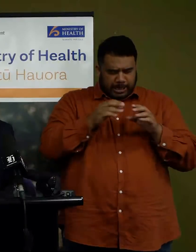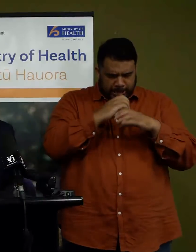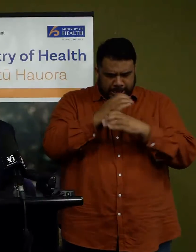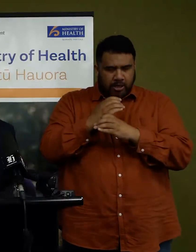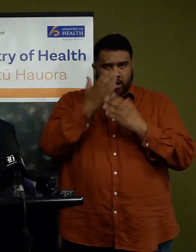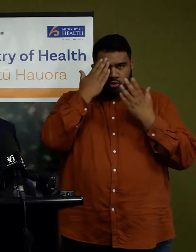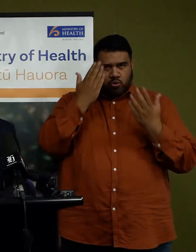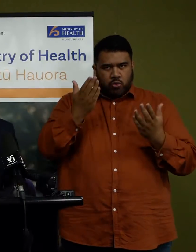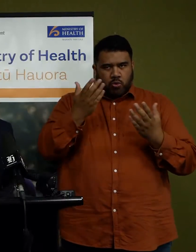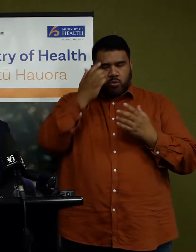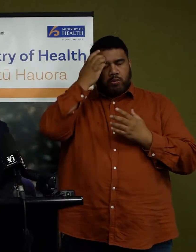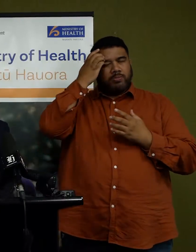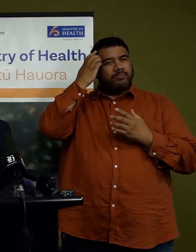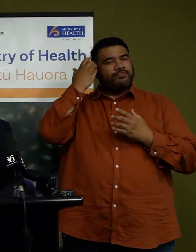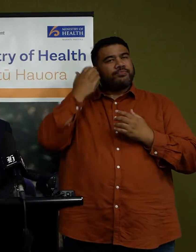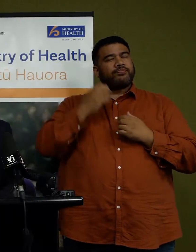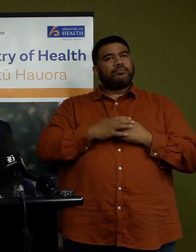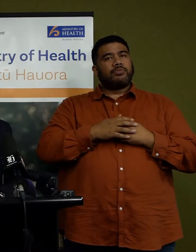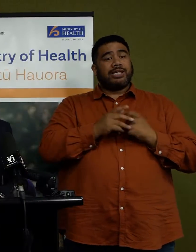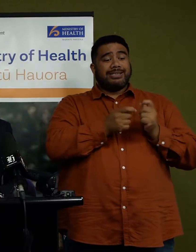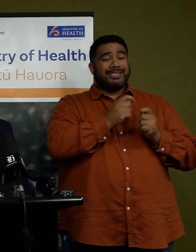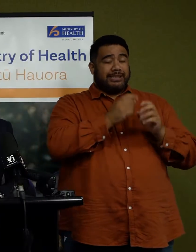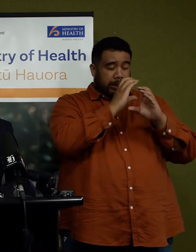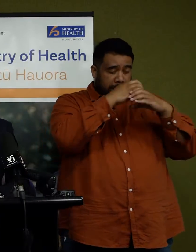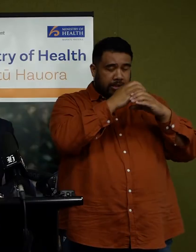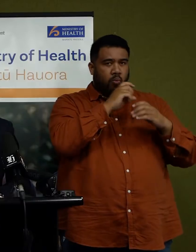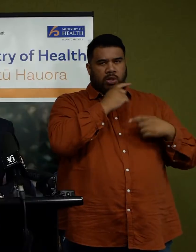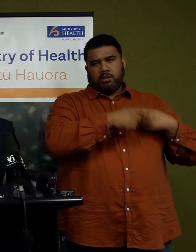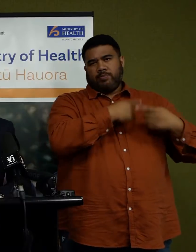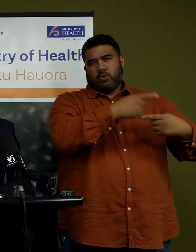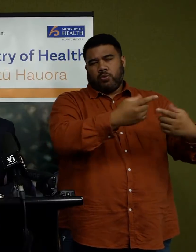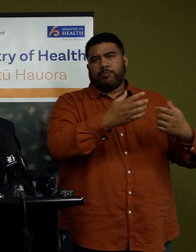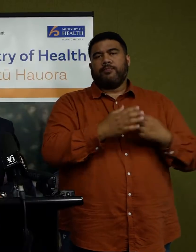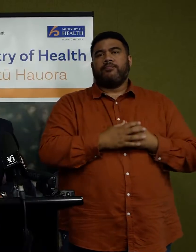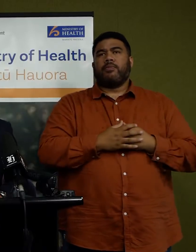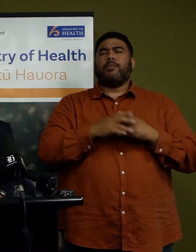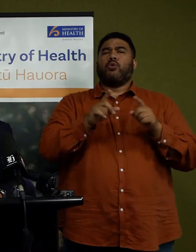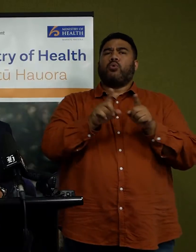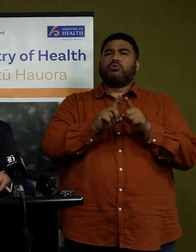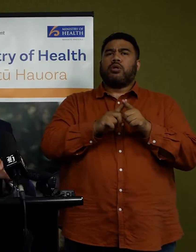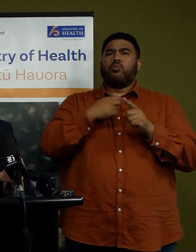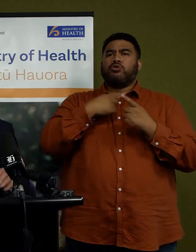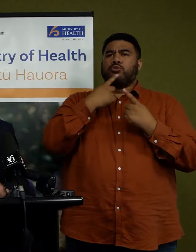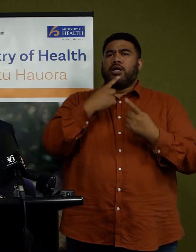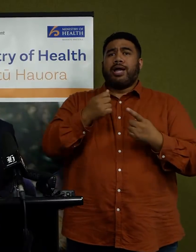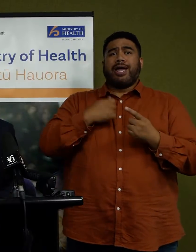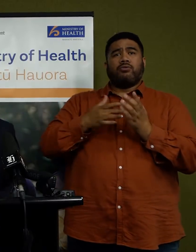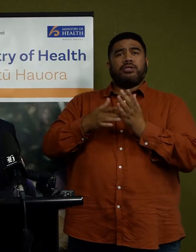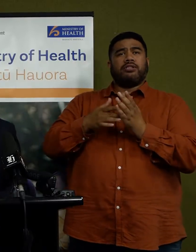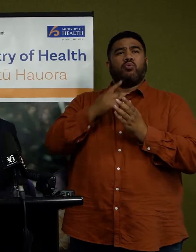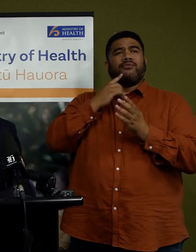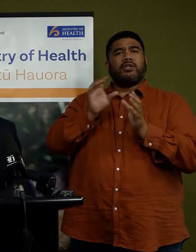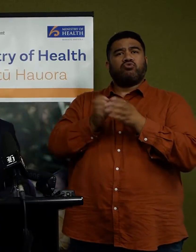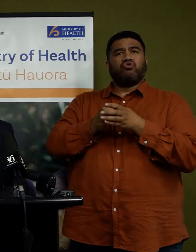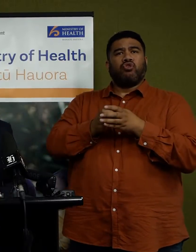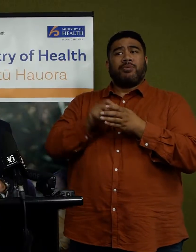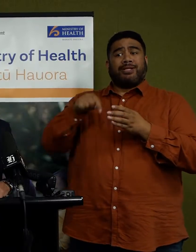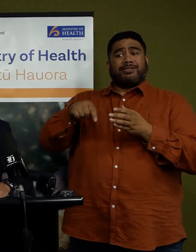Testing is ongoing. The other thing I'd like to point out is that we convened urgently our technical advisory group this morning by teleconference, just